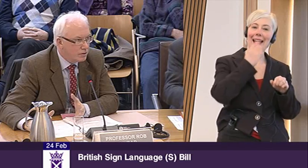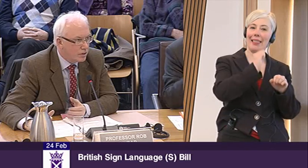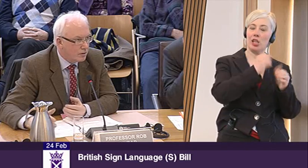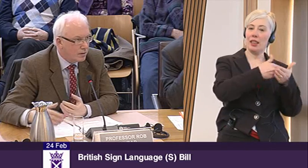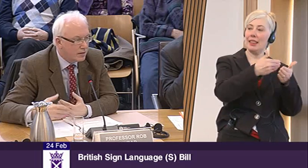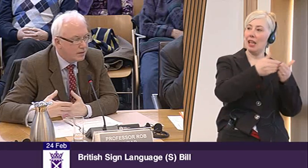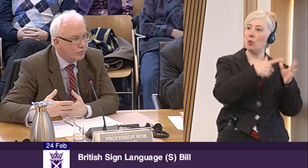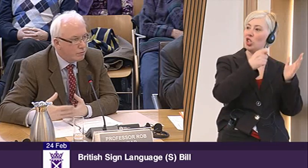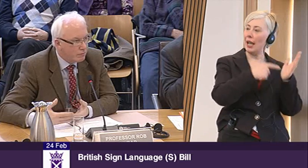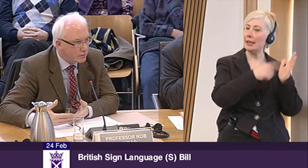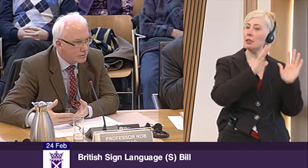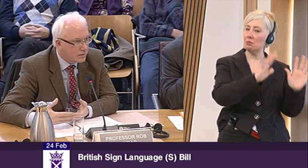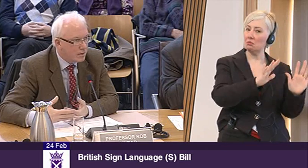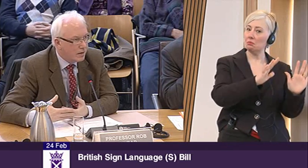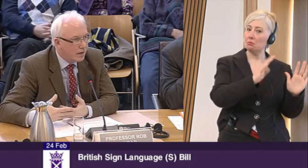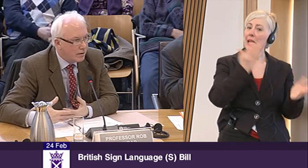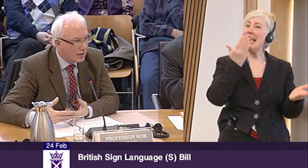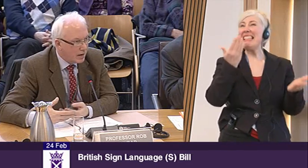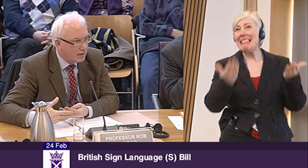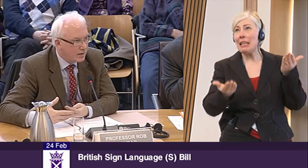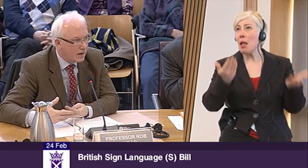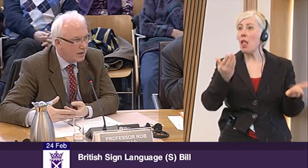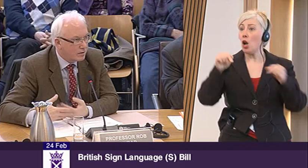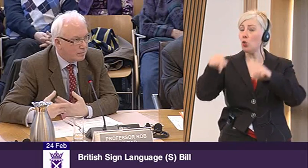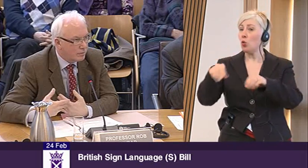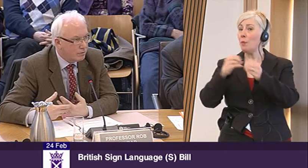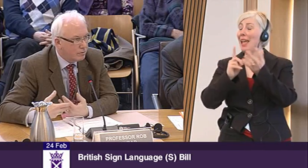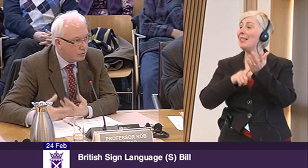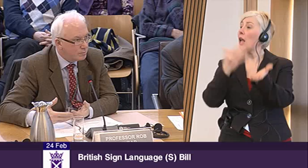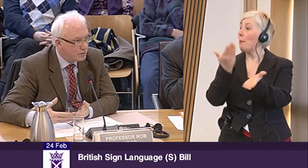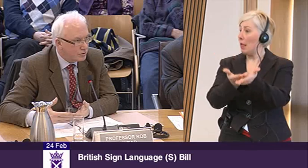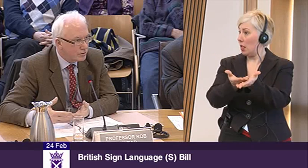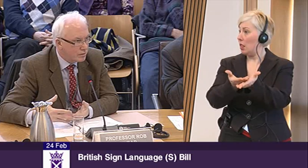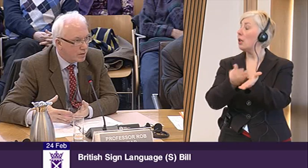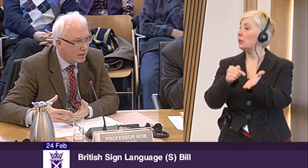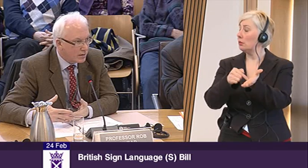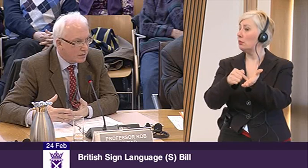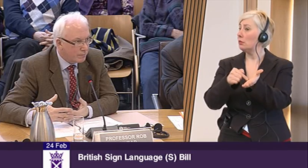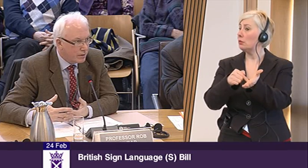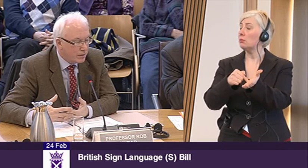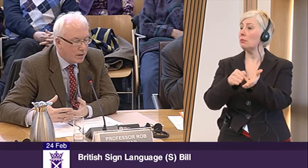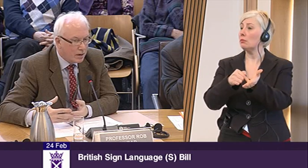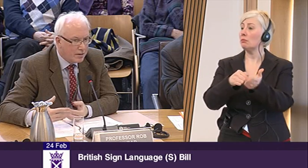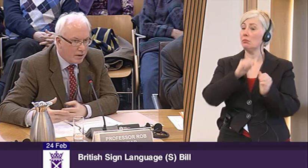It is somewhat similar to the bill; there is not a lot in the 2005 act about the substance